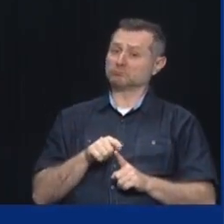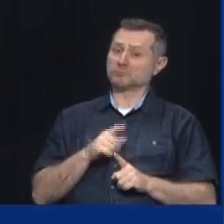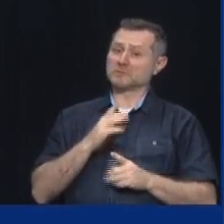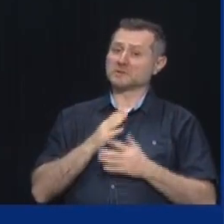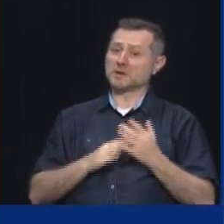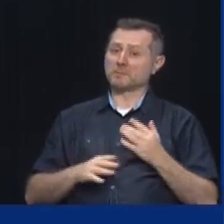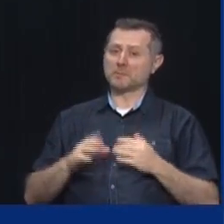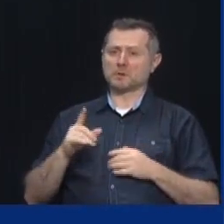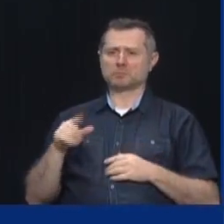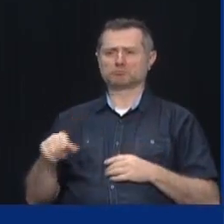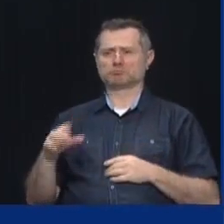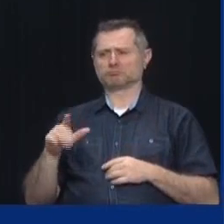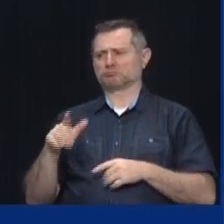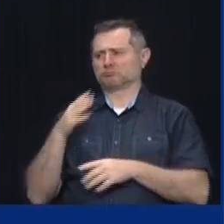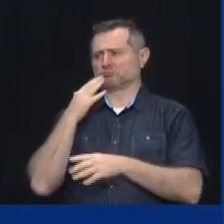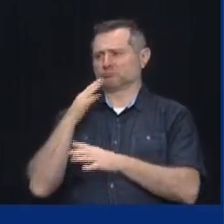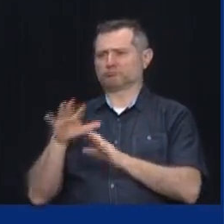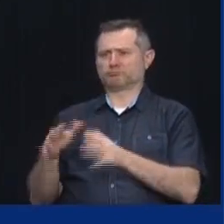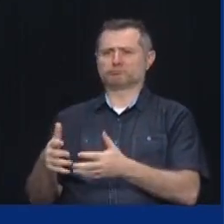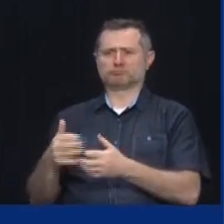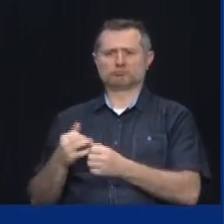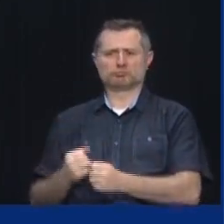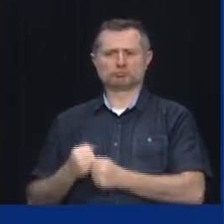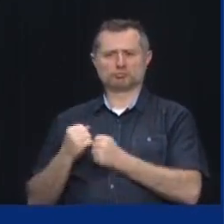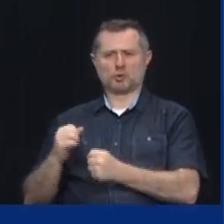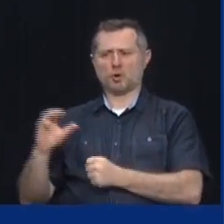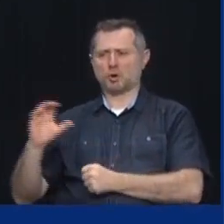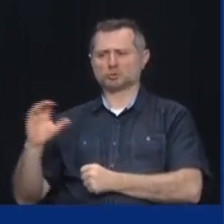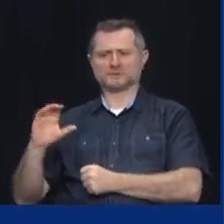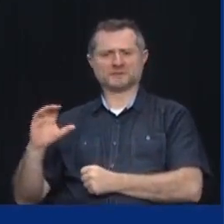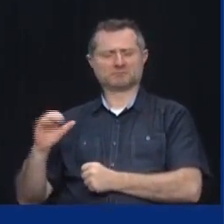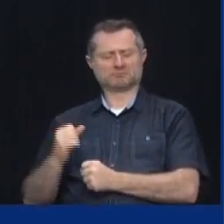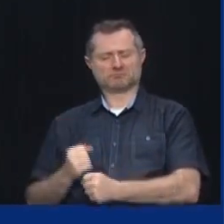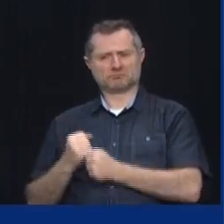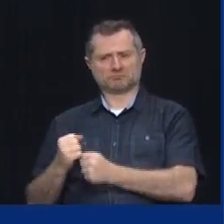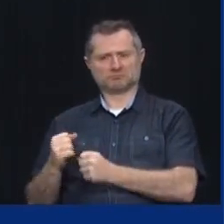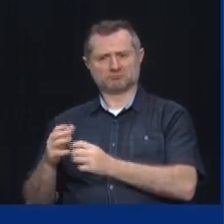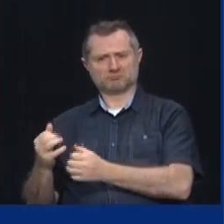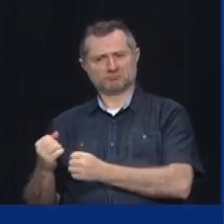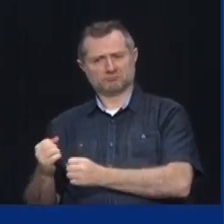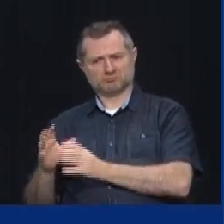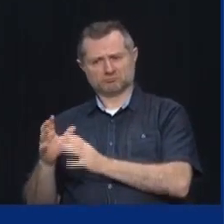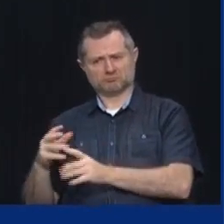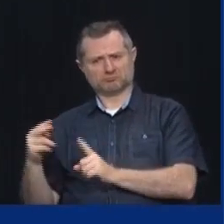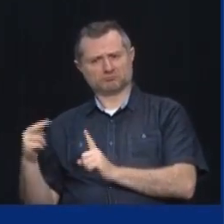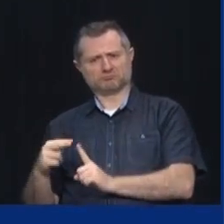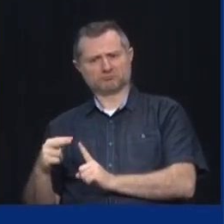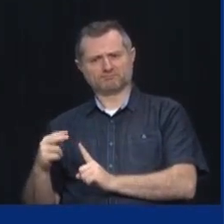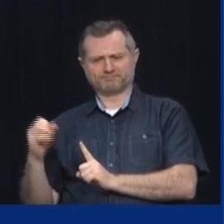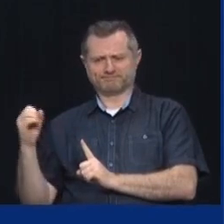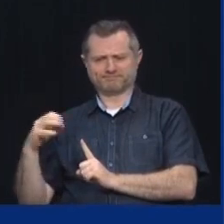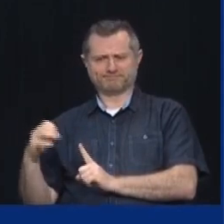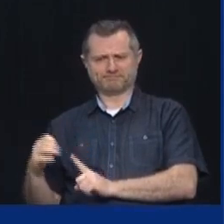ENVIRONMENT. STATE OF NEW YORK, WE HAVE THE MOST CONSERVATIVE PEOPLE IN THE